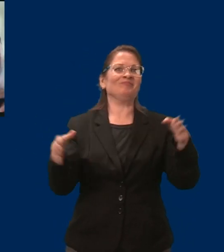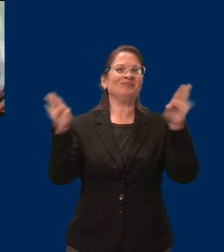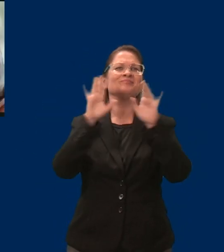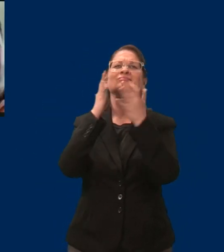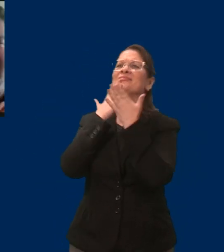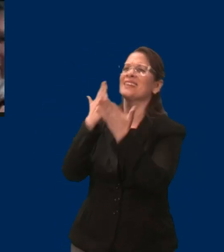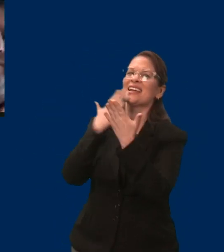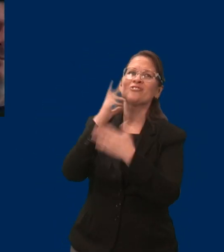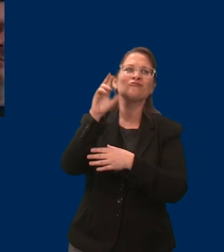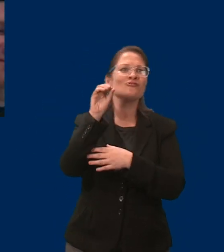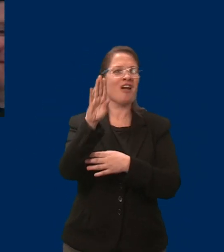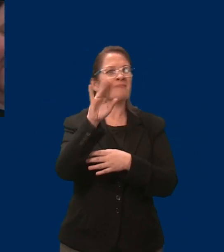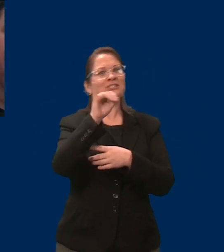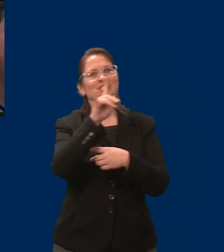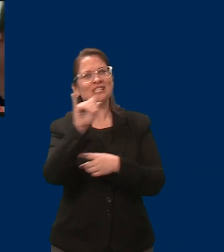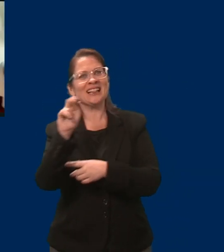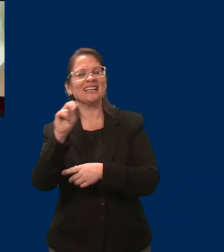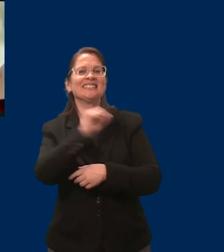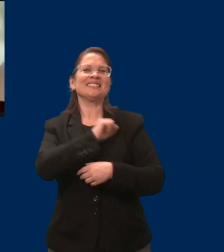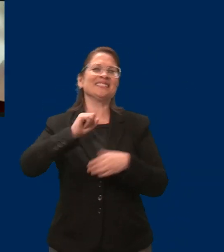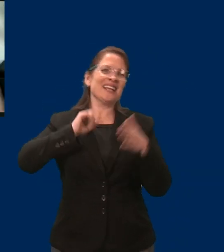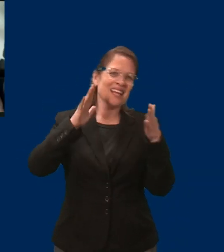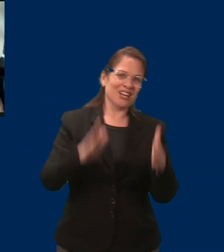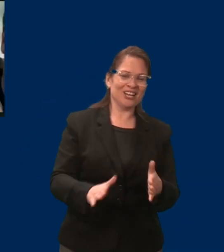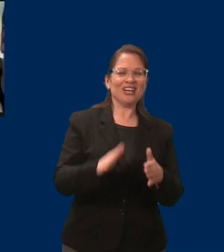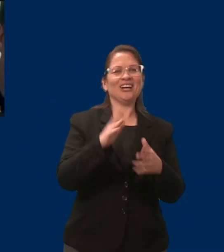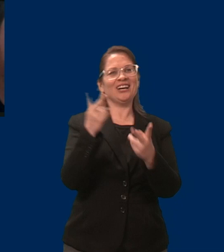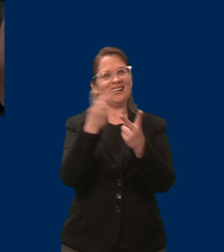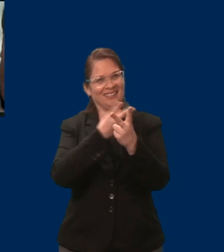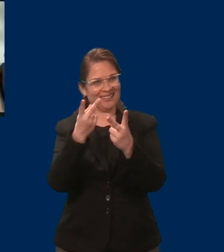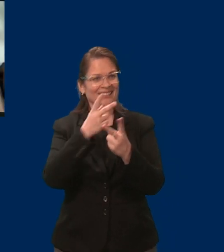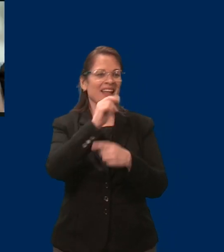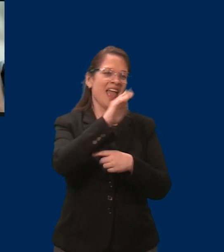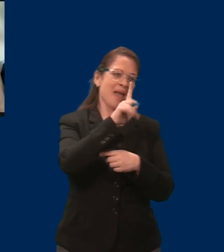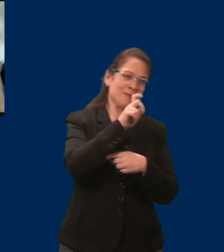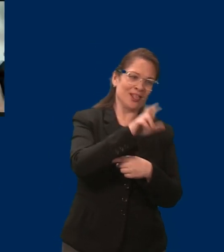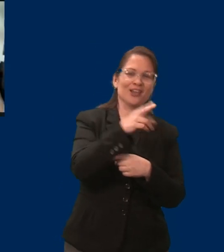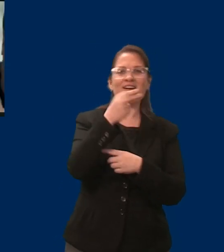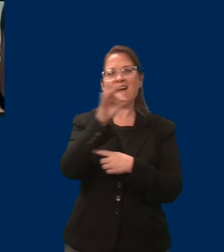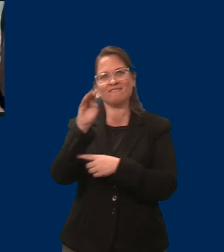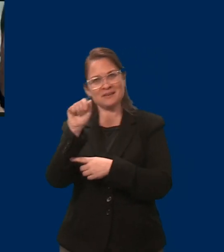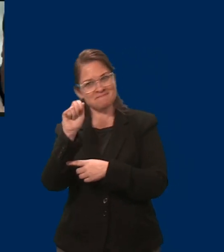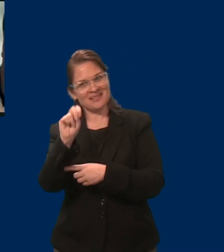Senators Jim Abeler and John Hoffman for this robust conversation.